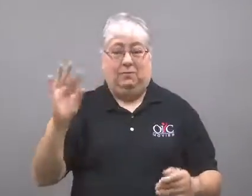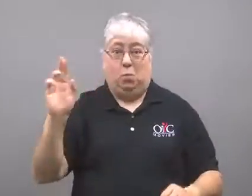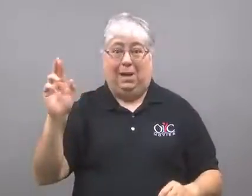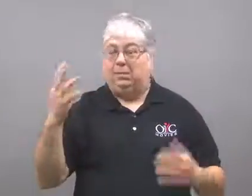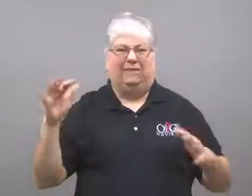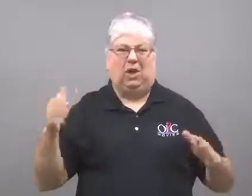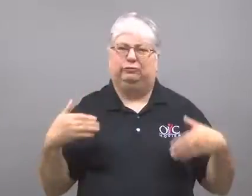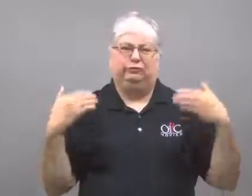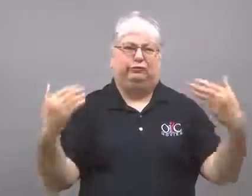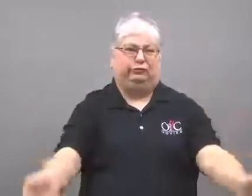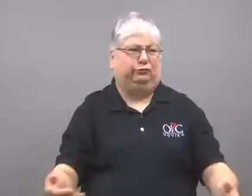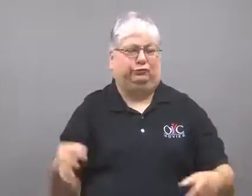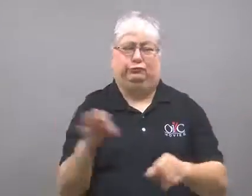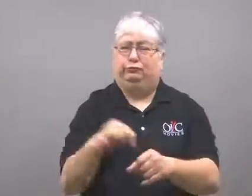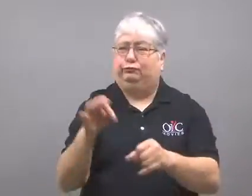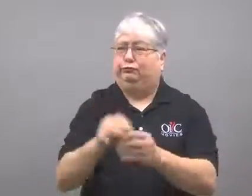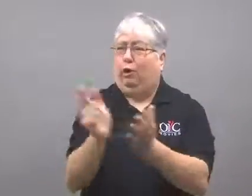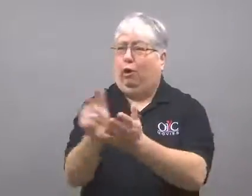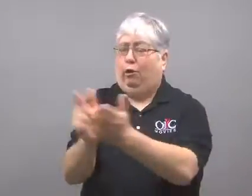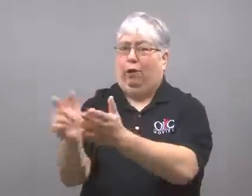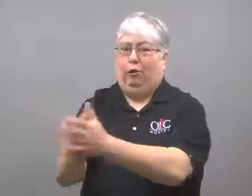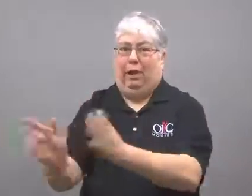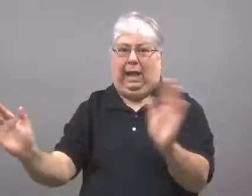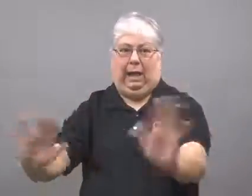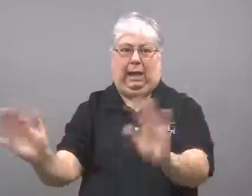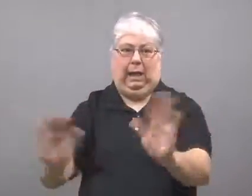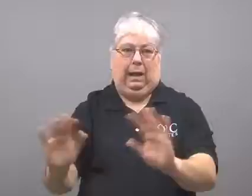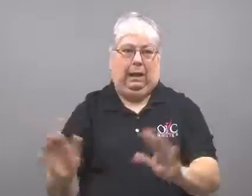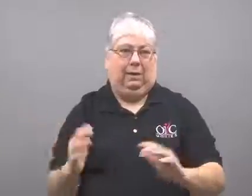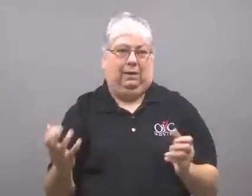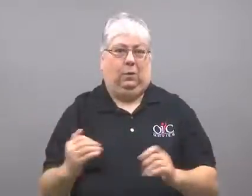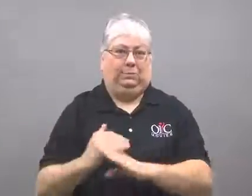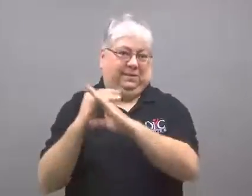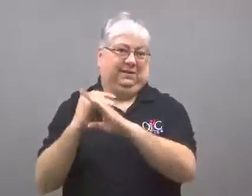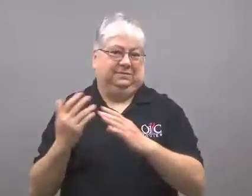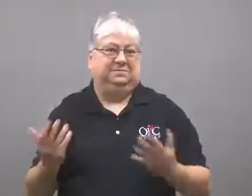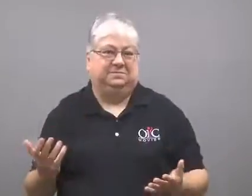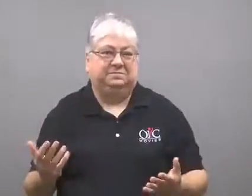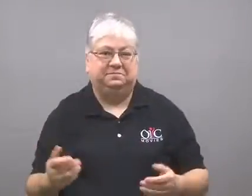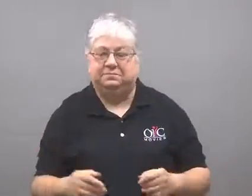A Republican president would result in laws being passed right and left.